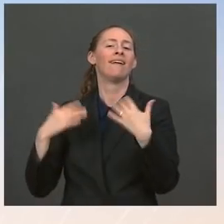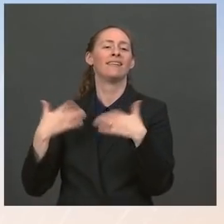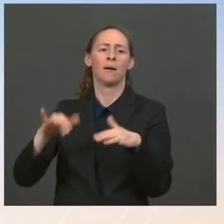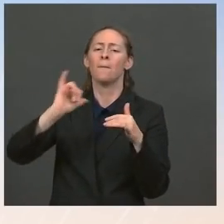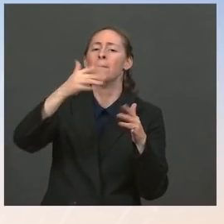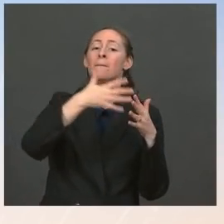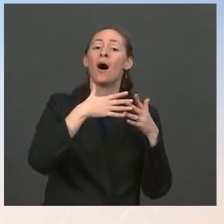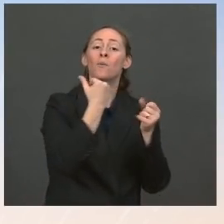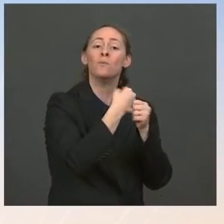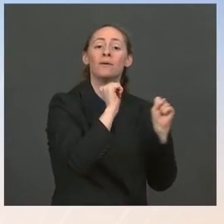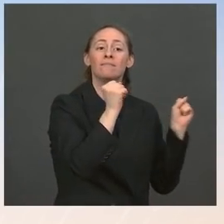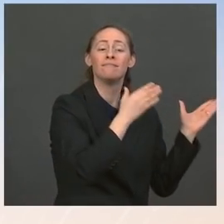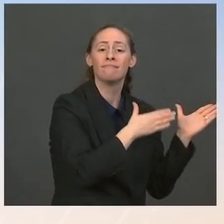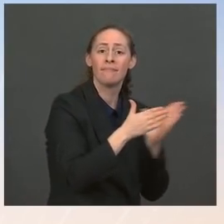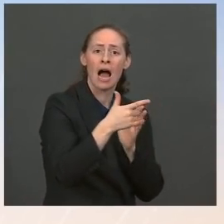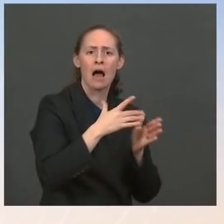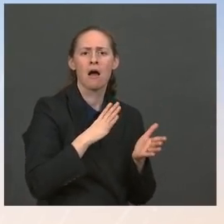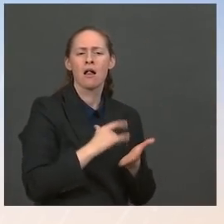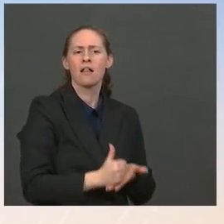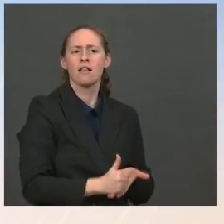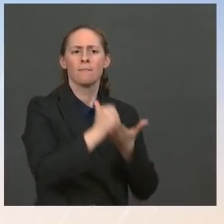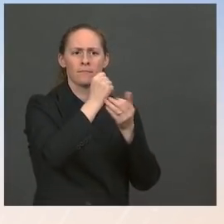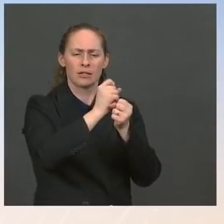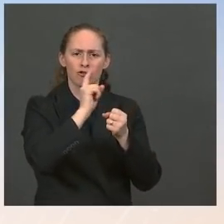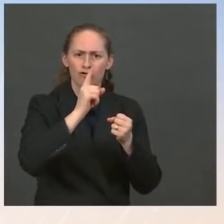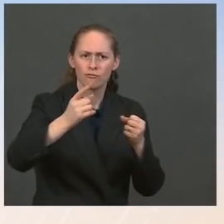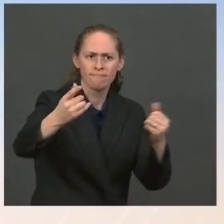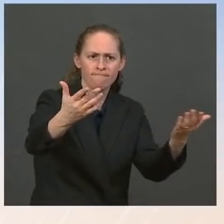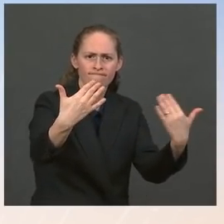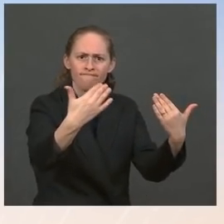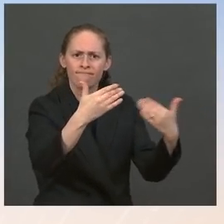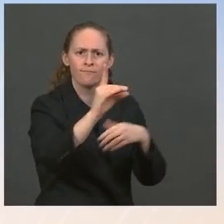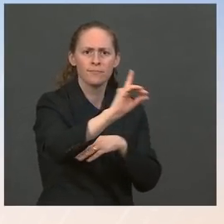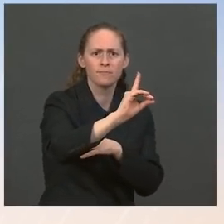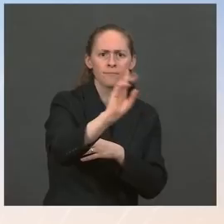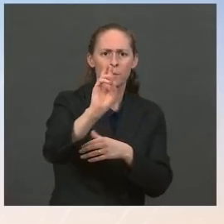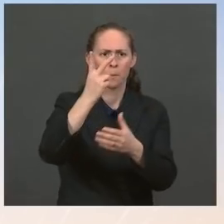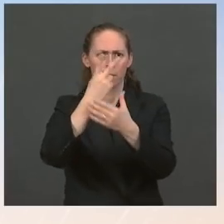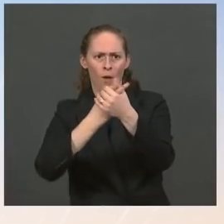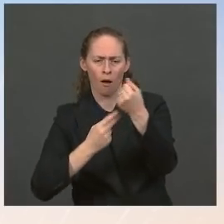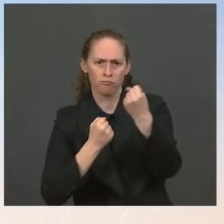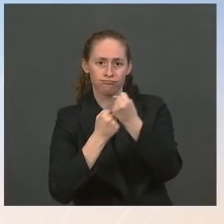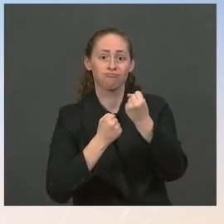we'll make sure to do this with the bipartisan infrastructure framework as well. The Press: For so long, you and President Biden